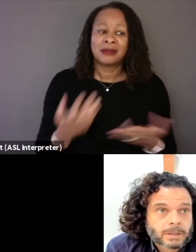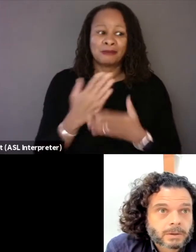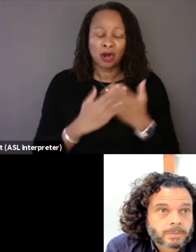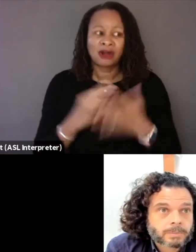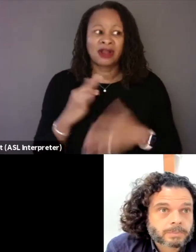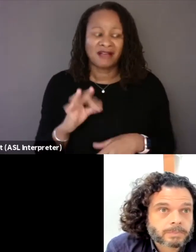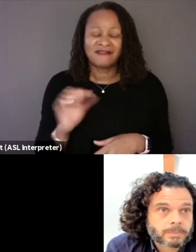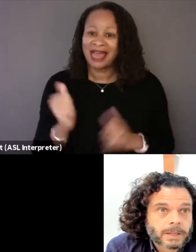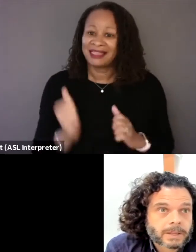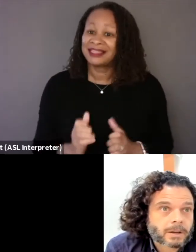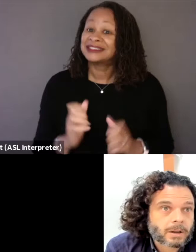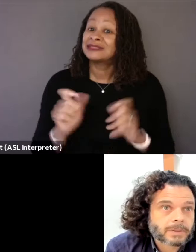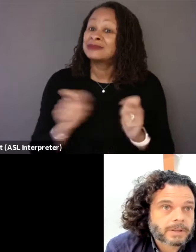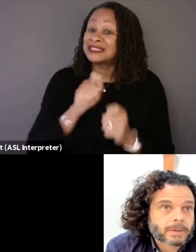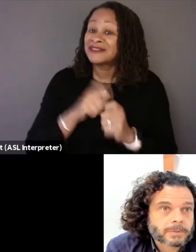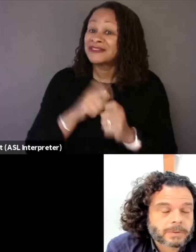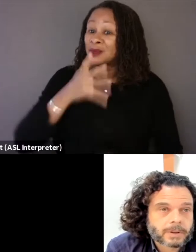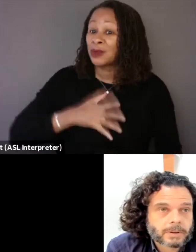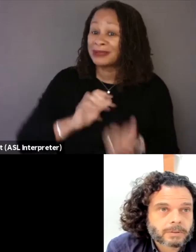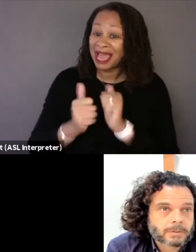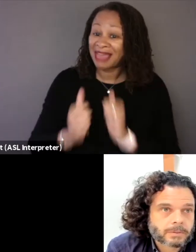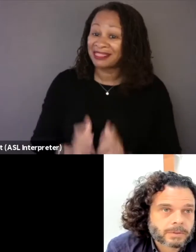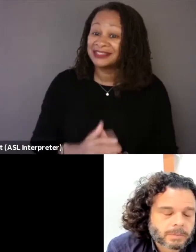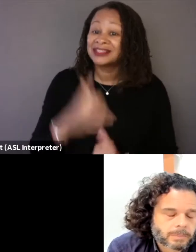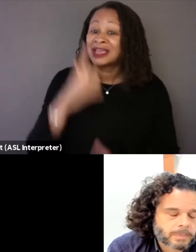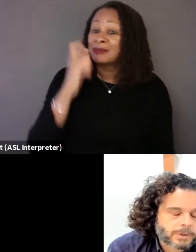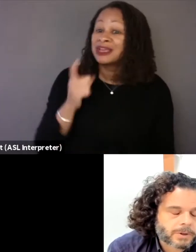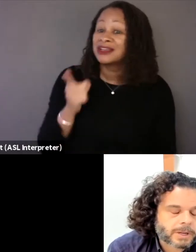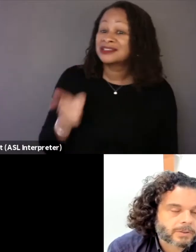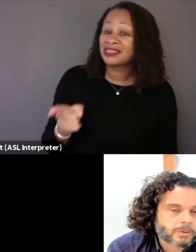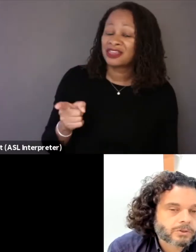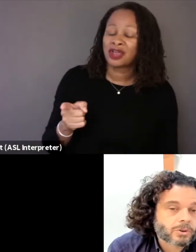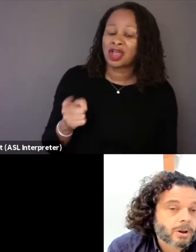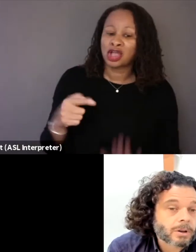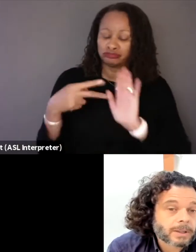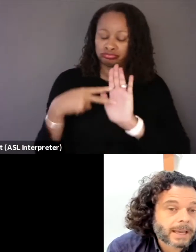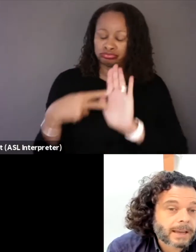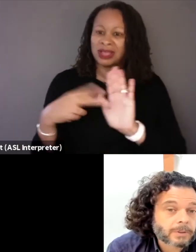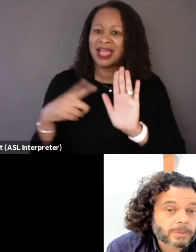you know, I think oftentimes they're, they're portrayed as so strong and they have to be